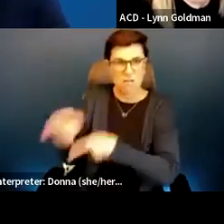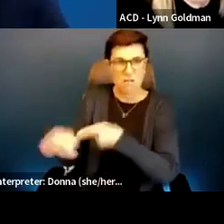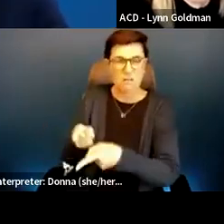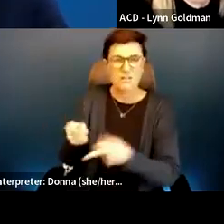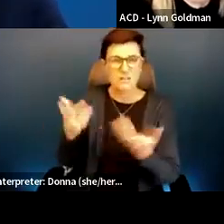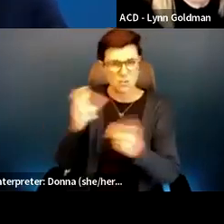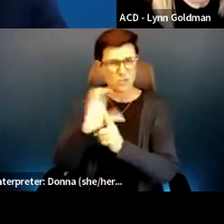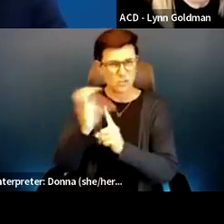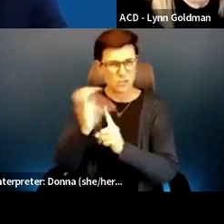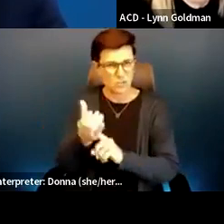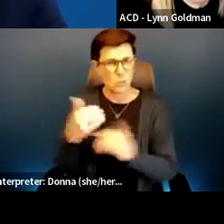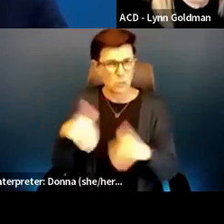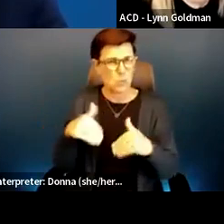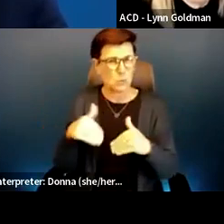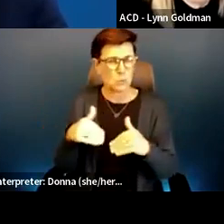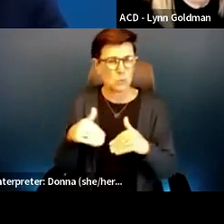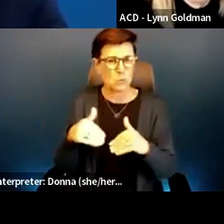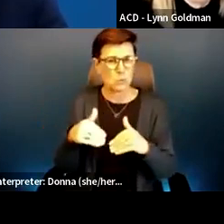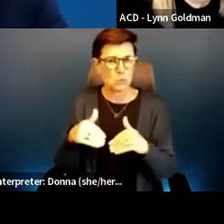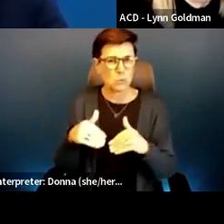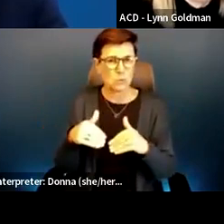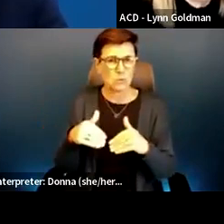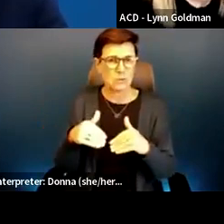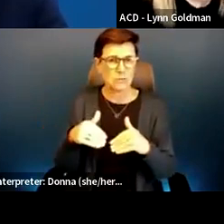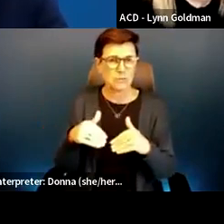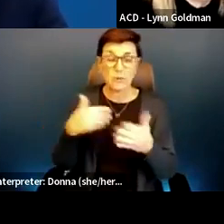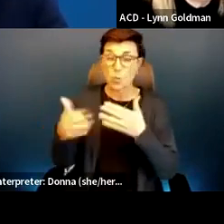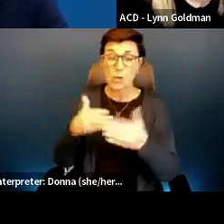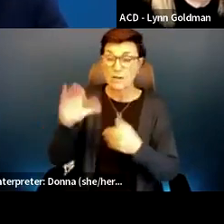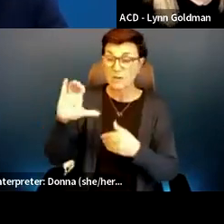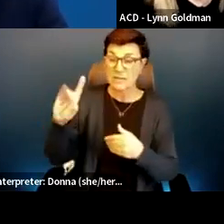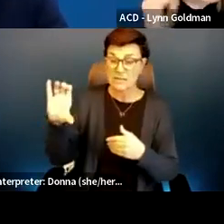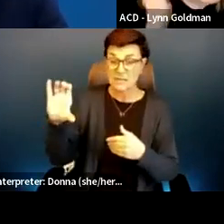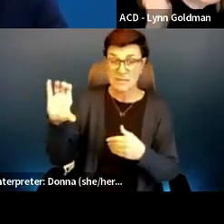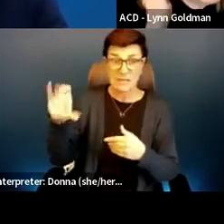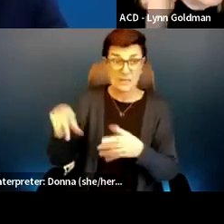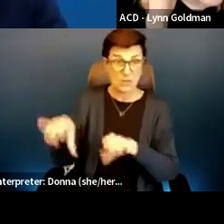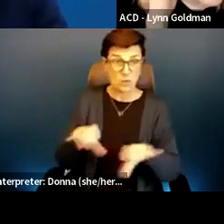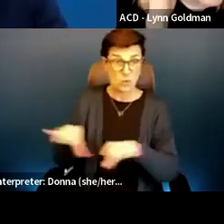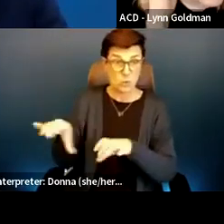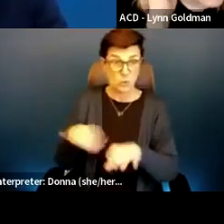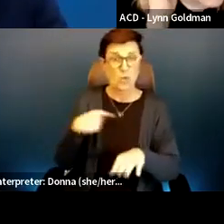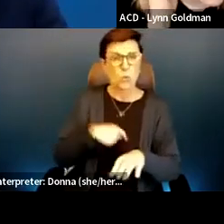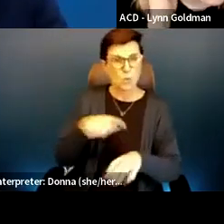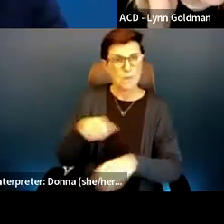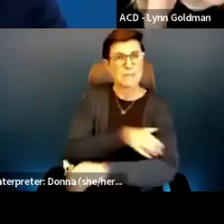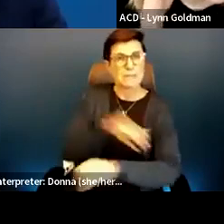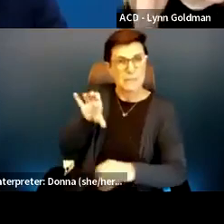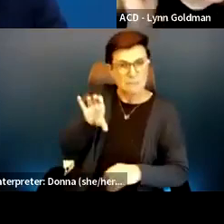that whatever CDC does, empowering the scientists is really important,